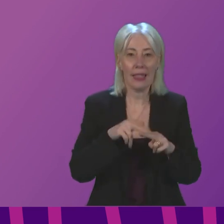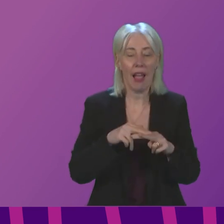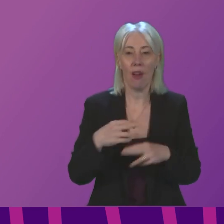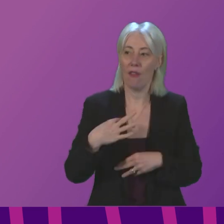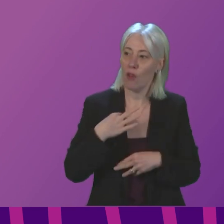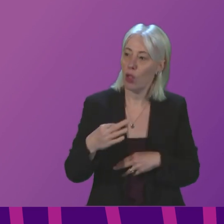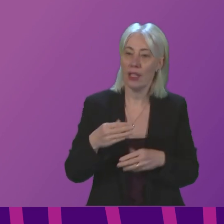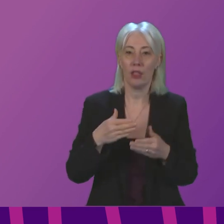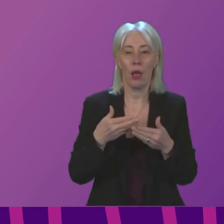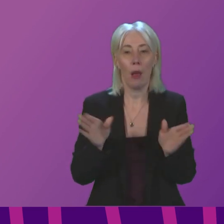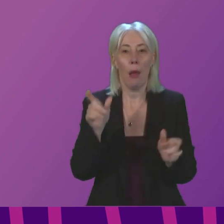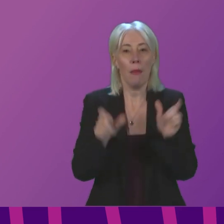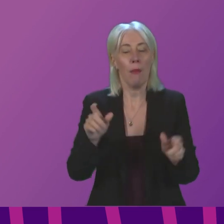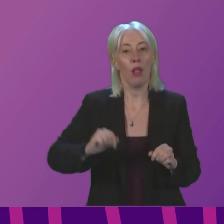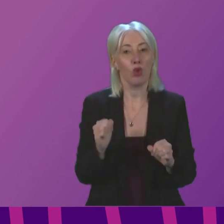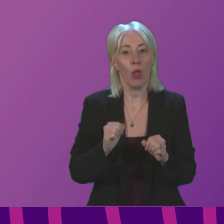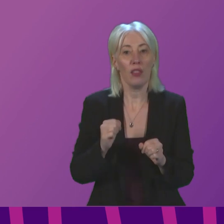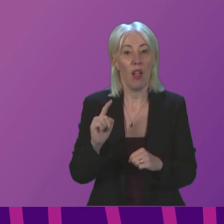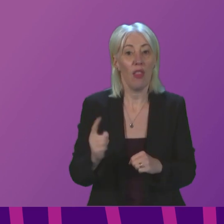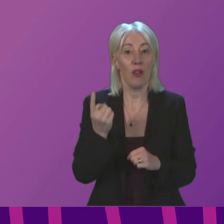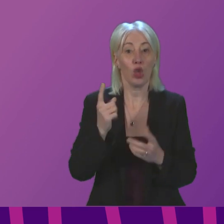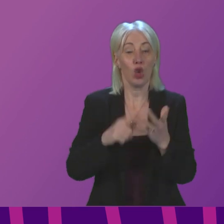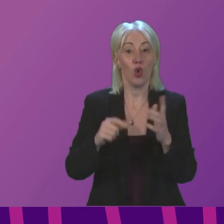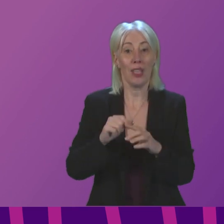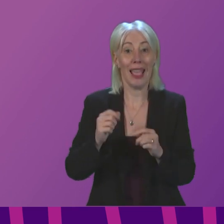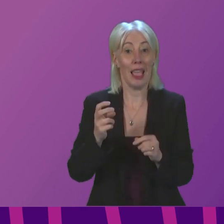who have helped make Scotland the first United Kingdom nation to give the extra vaccine dose